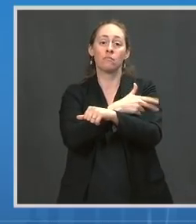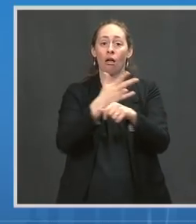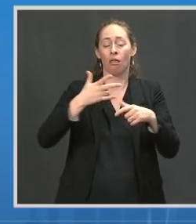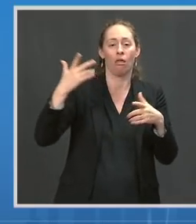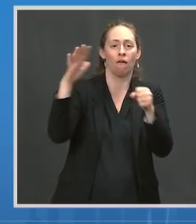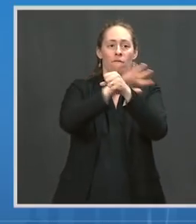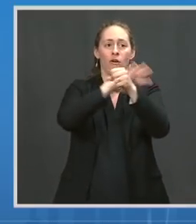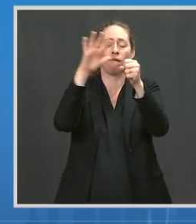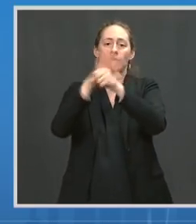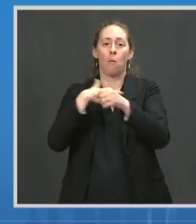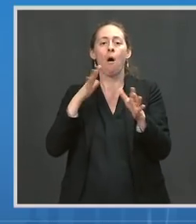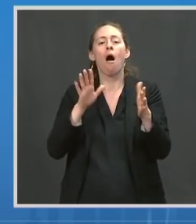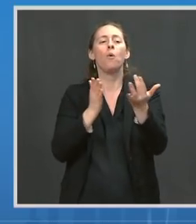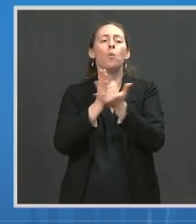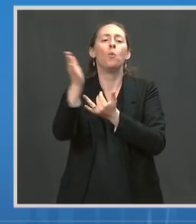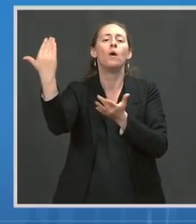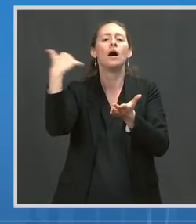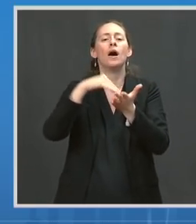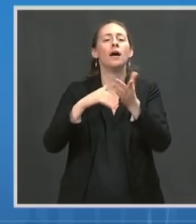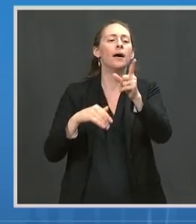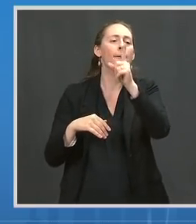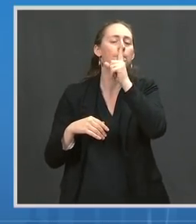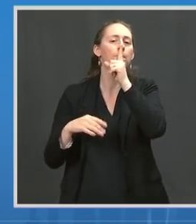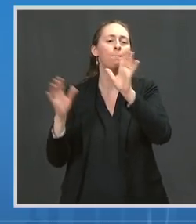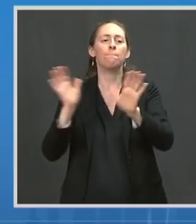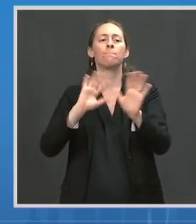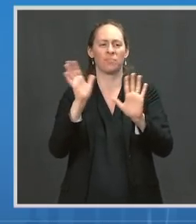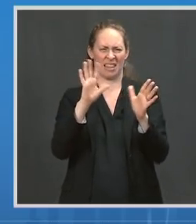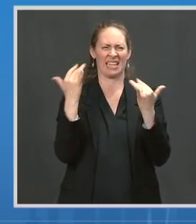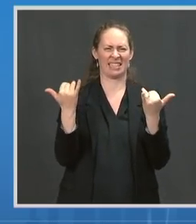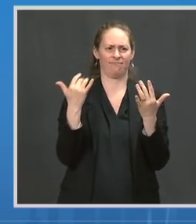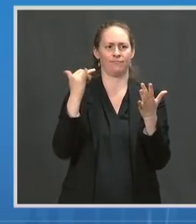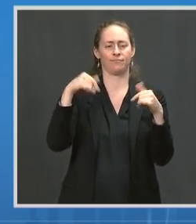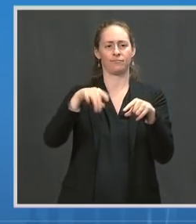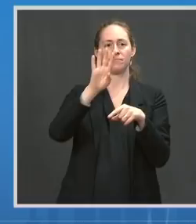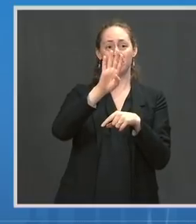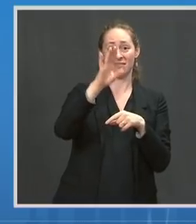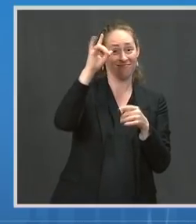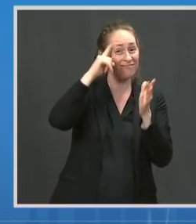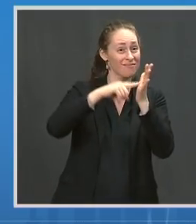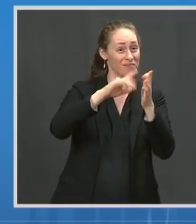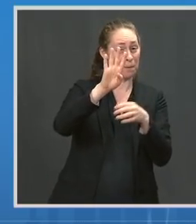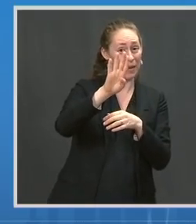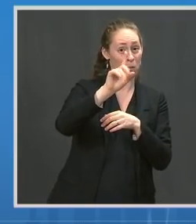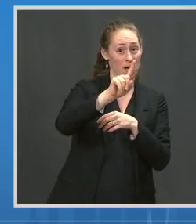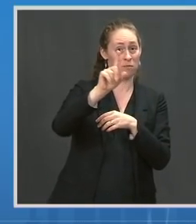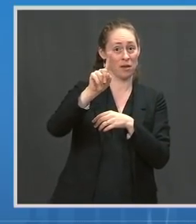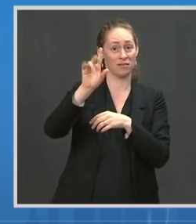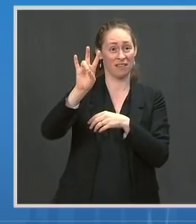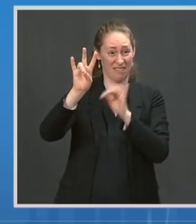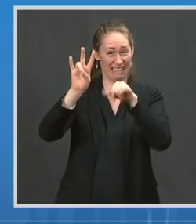CDC data show that the B117 variant -- the variant originally identified in the United Kingdom --